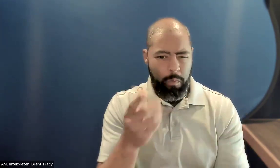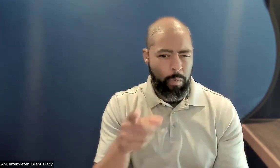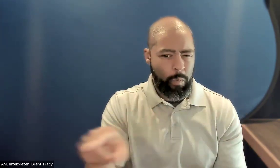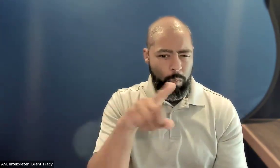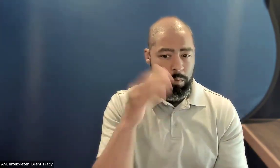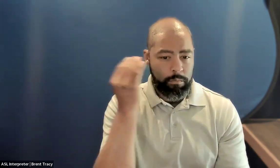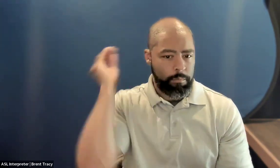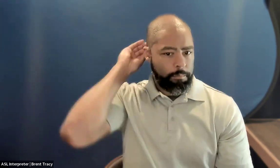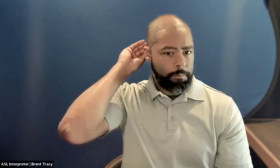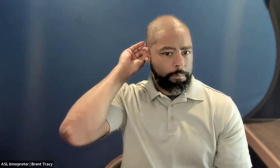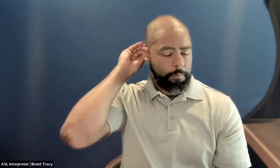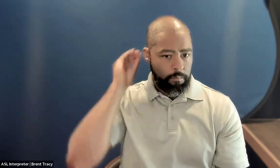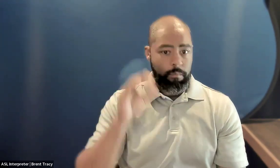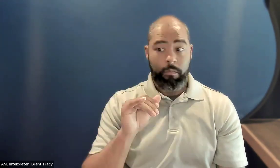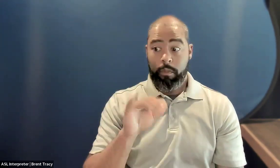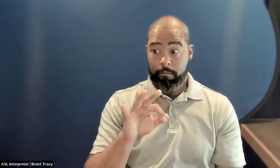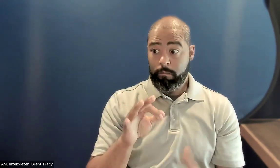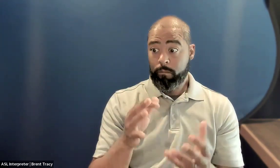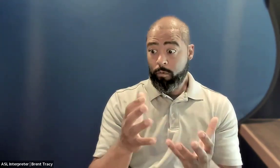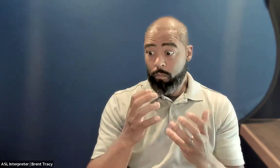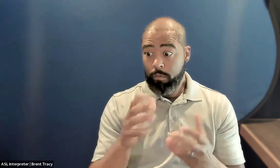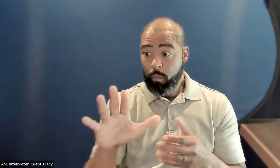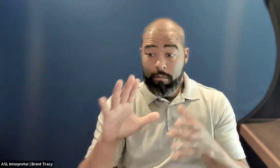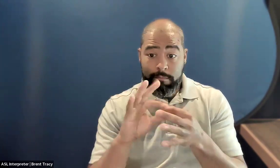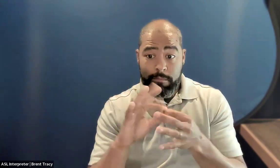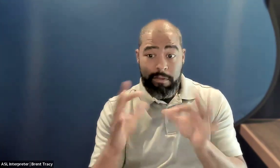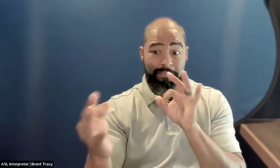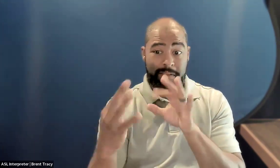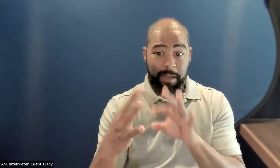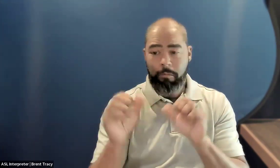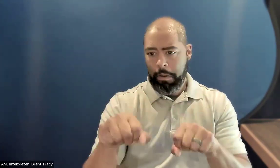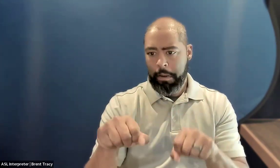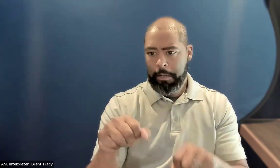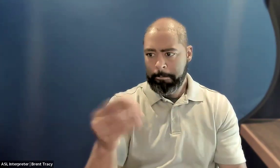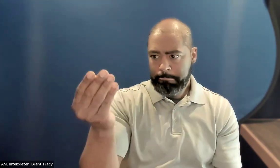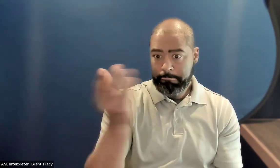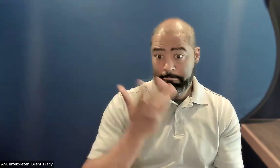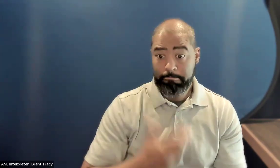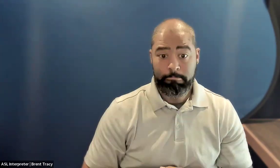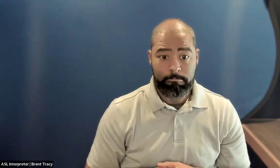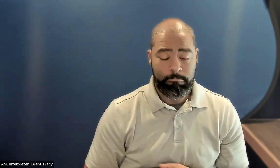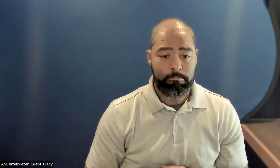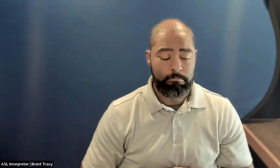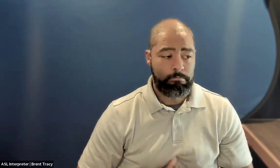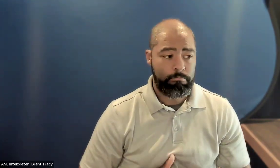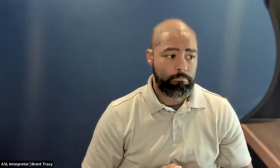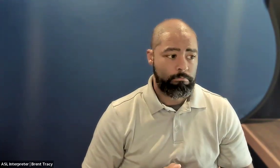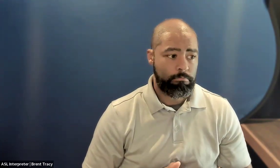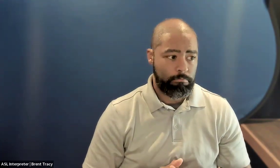As I indicated before, we are considering an additional regulatory change as was directed by some of the more